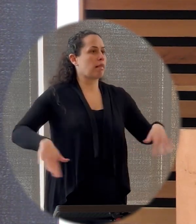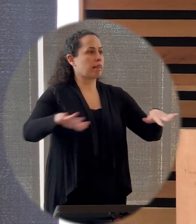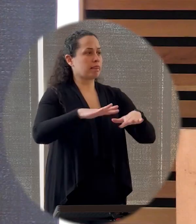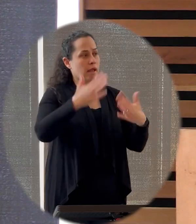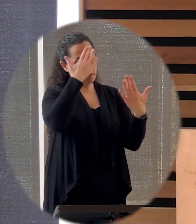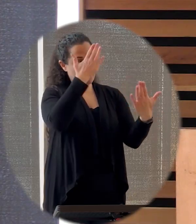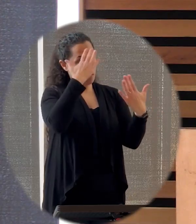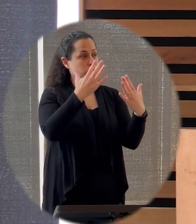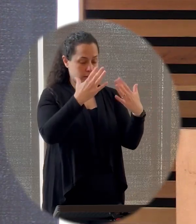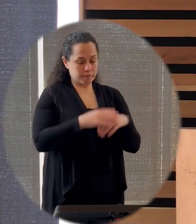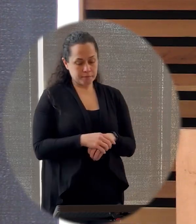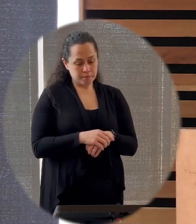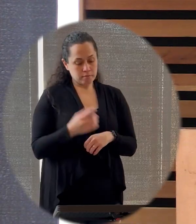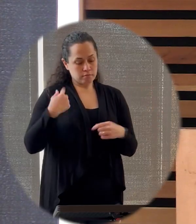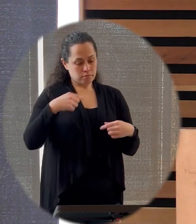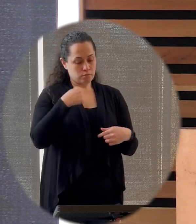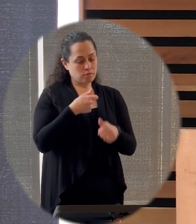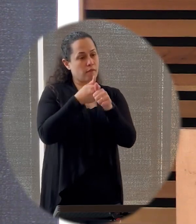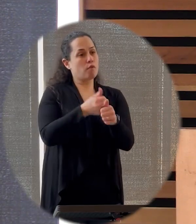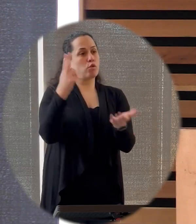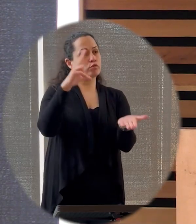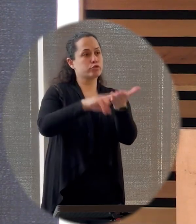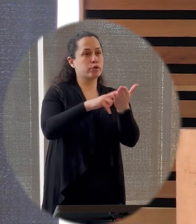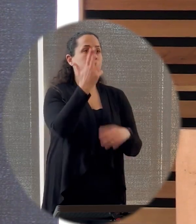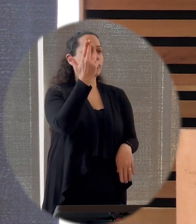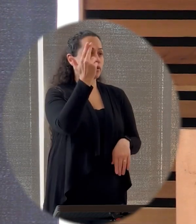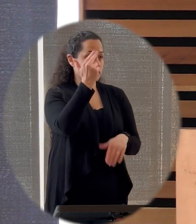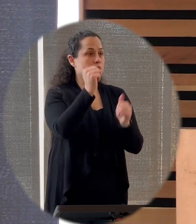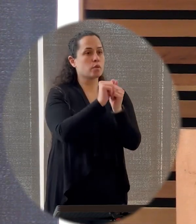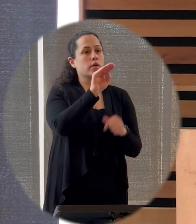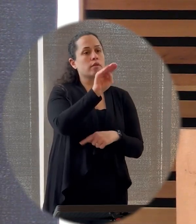on. We're gathered within the bounds of Treaty 13 signed with the Mississaugas of